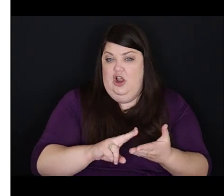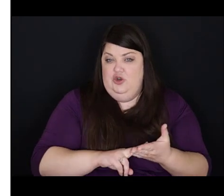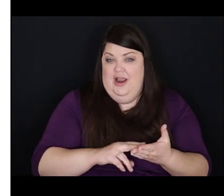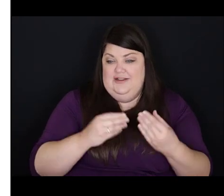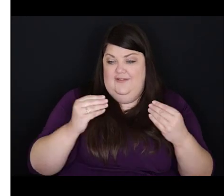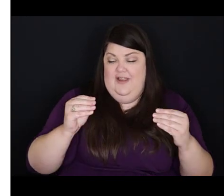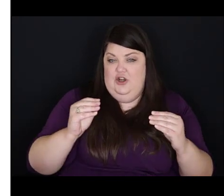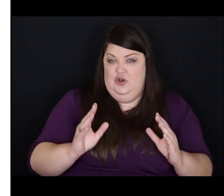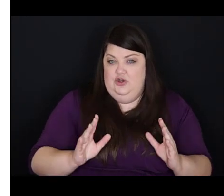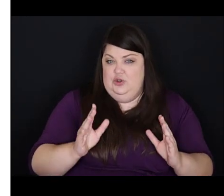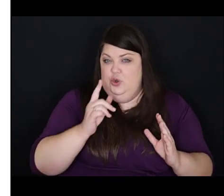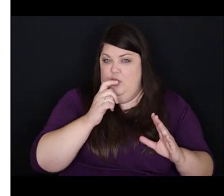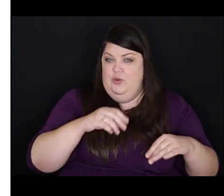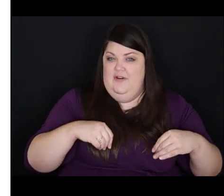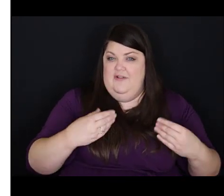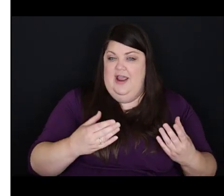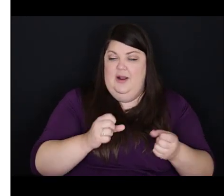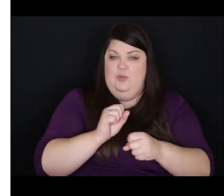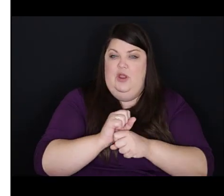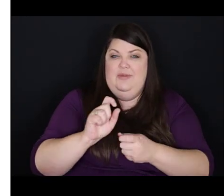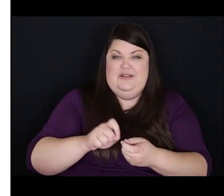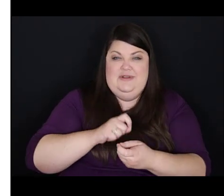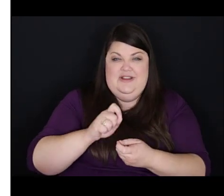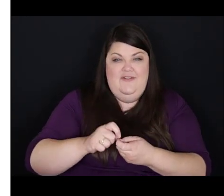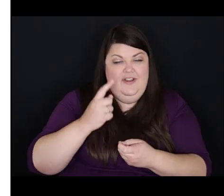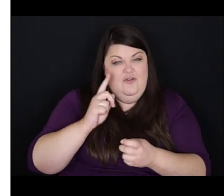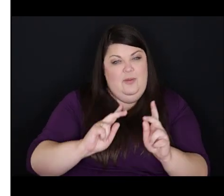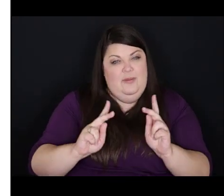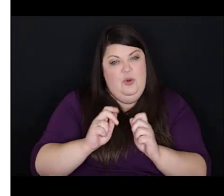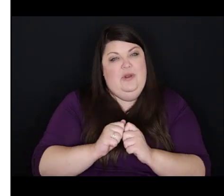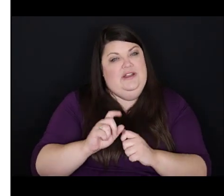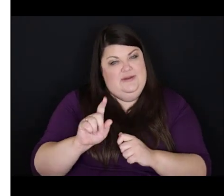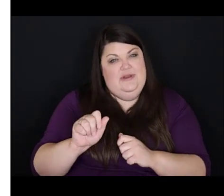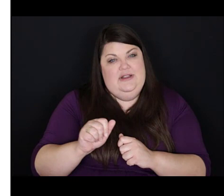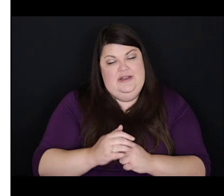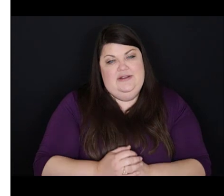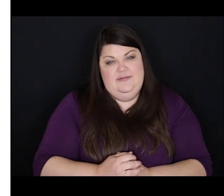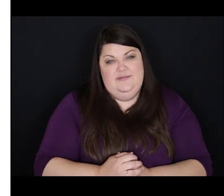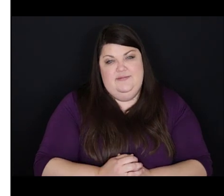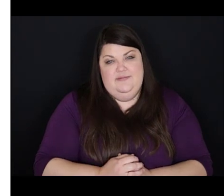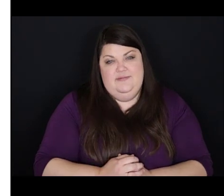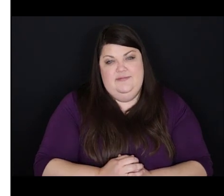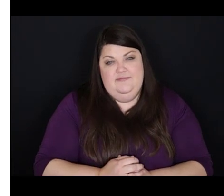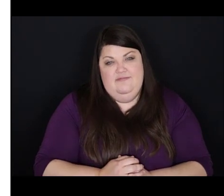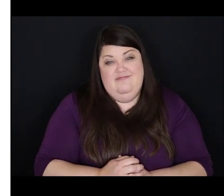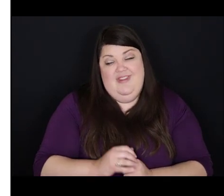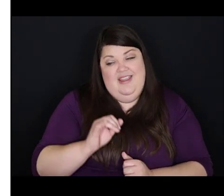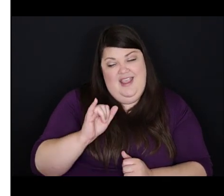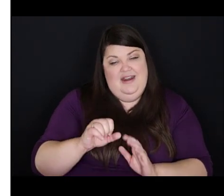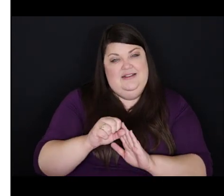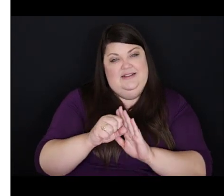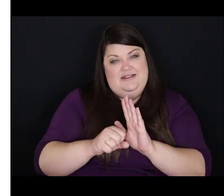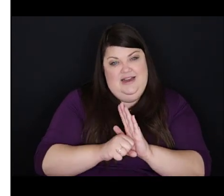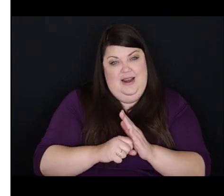that provide employment specifically for people with disabilities. It is the State program that